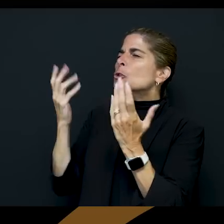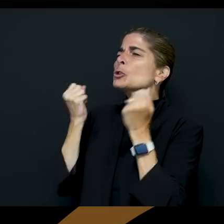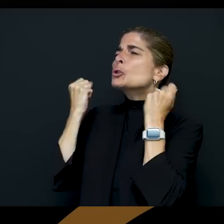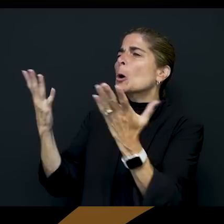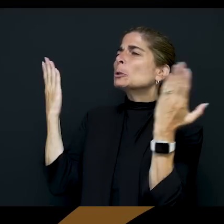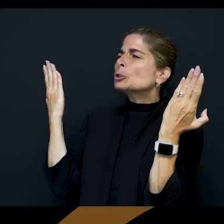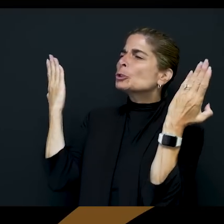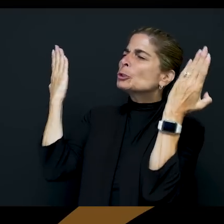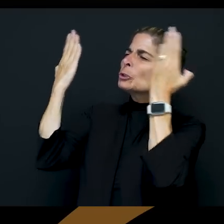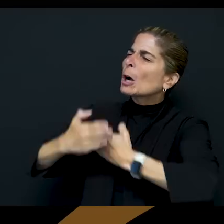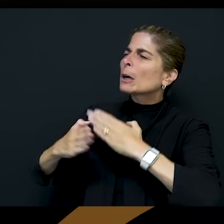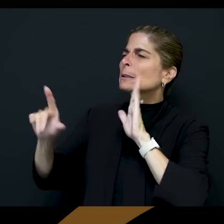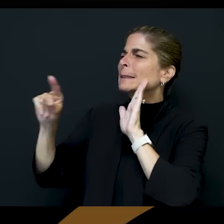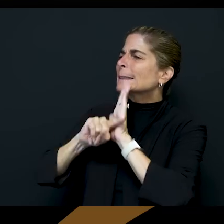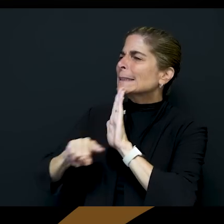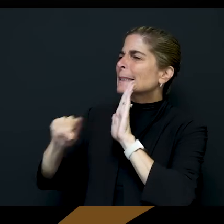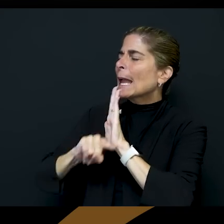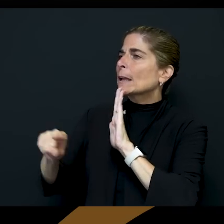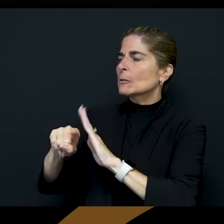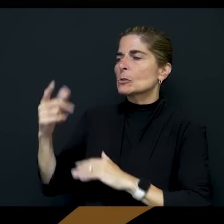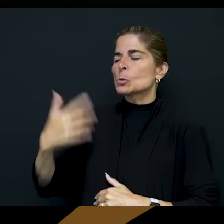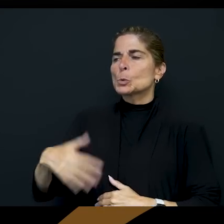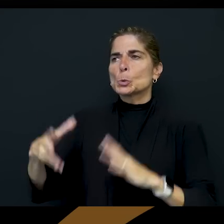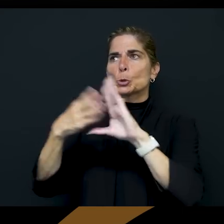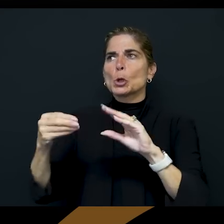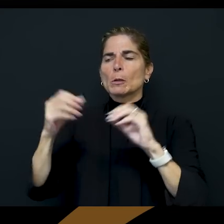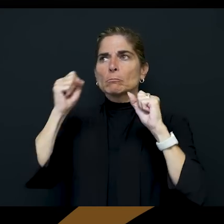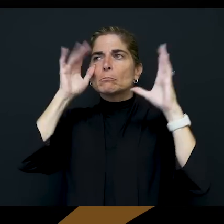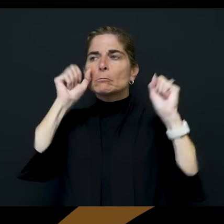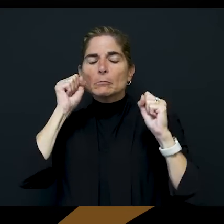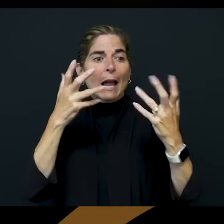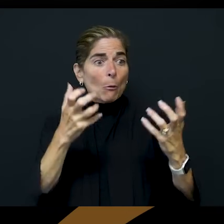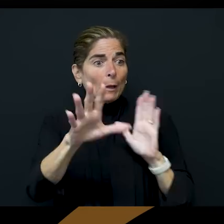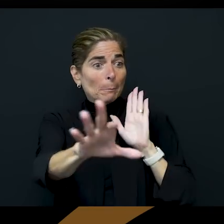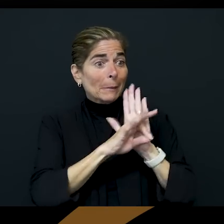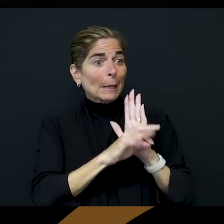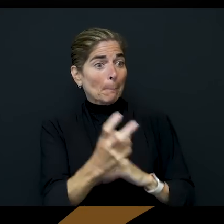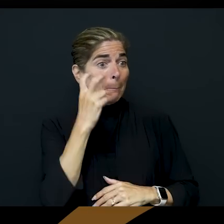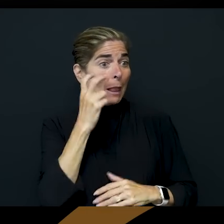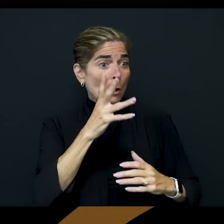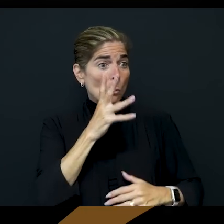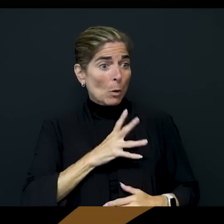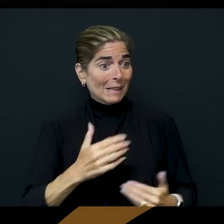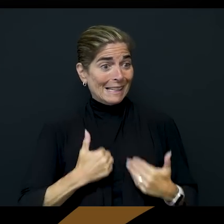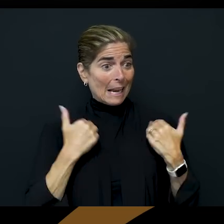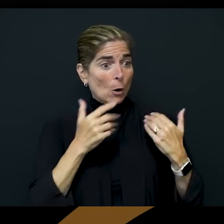This story, it’s massive. I wanted to cast Marie with a blind young woman. To have Marie played by someone who understands